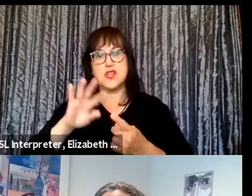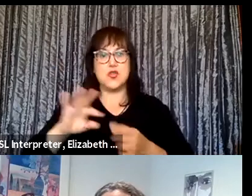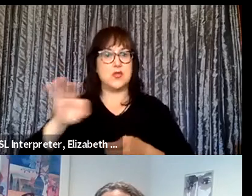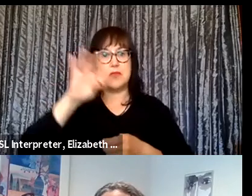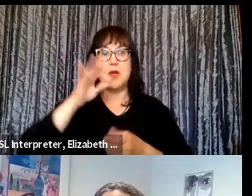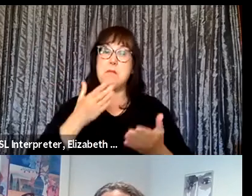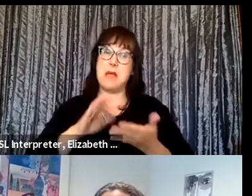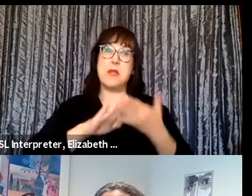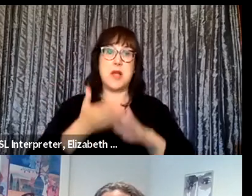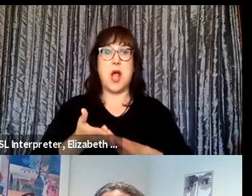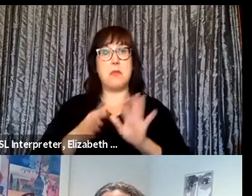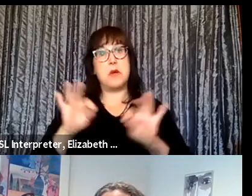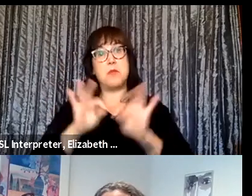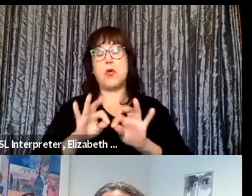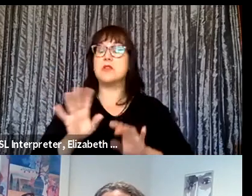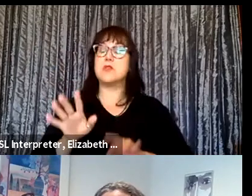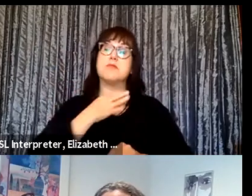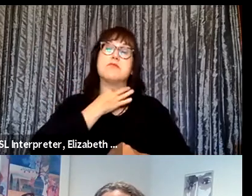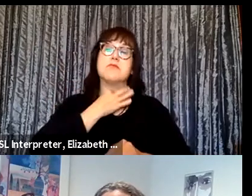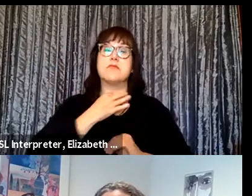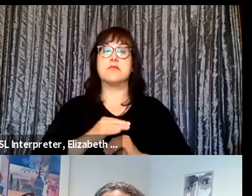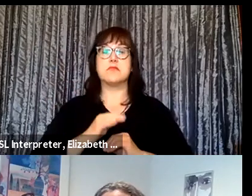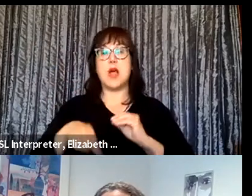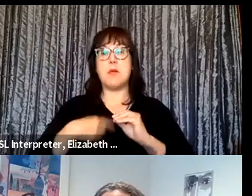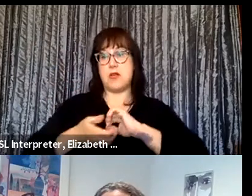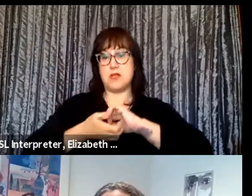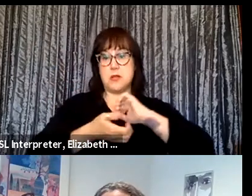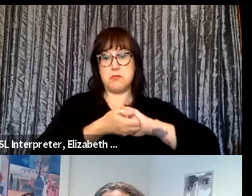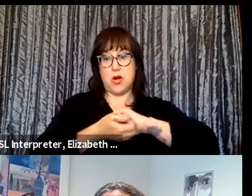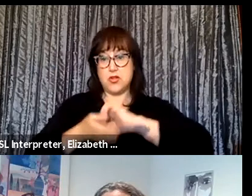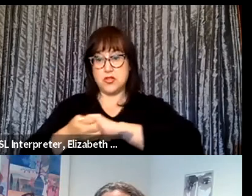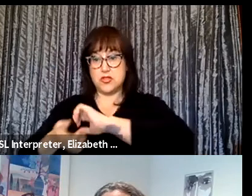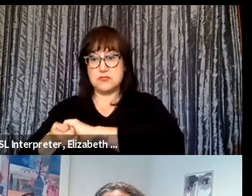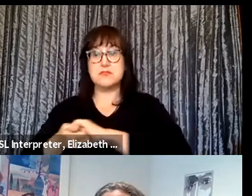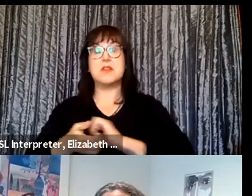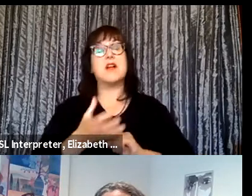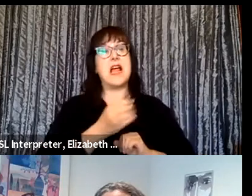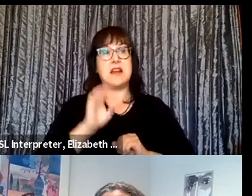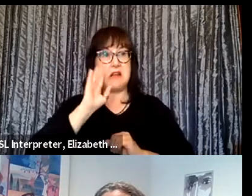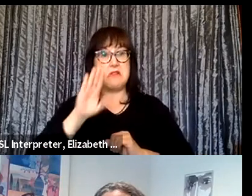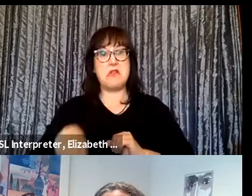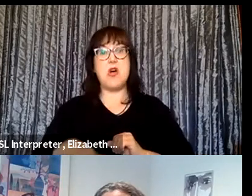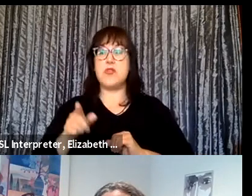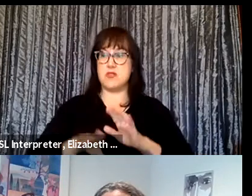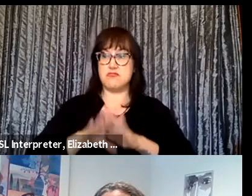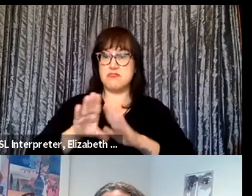So I'm curious about the partnerships, and I know that you've developed a partnership